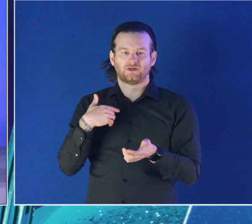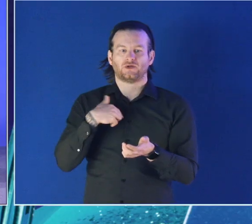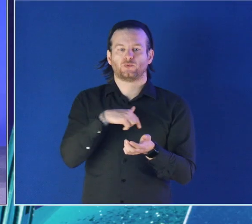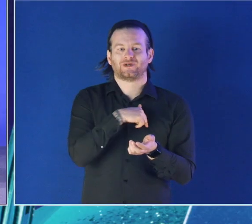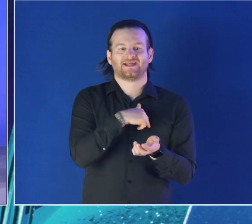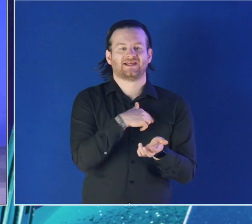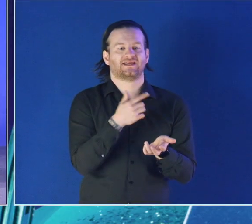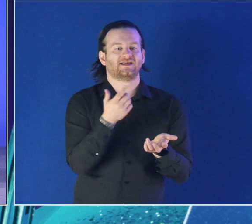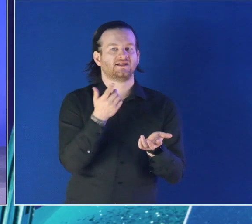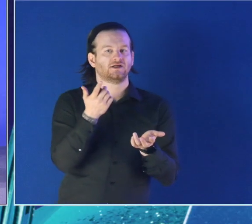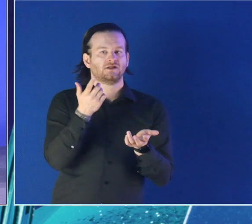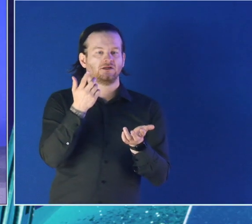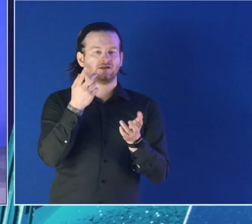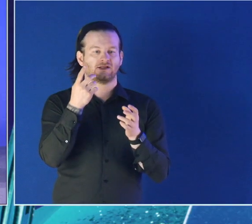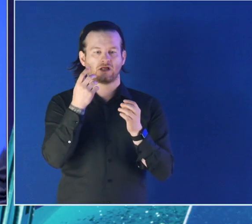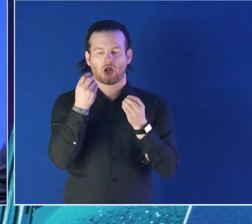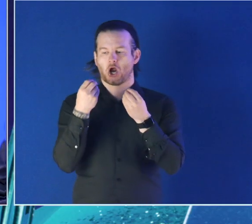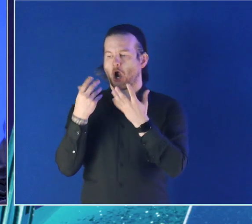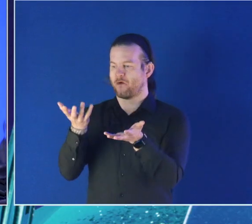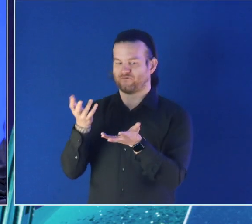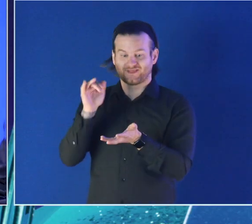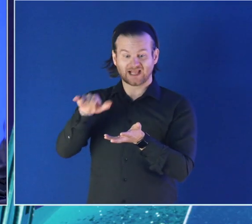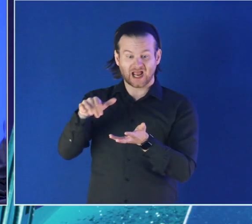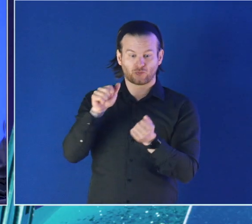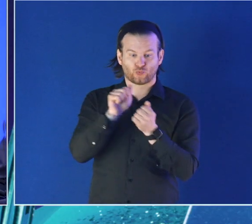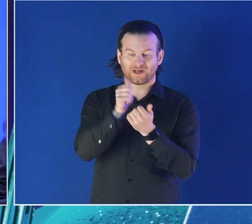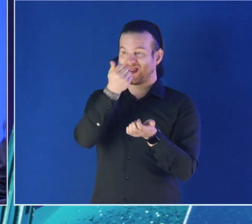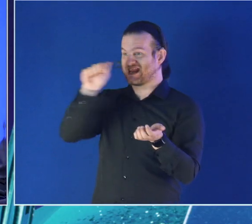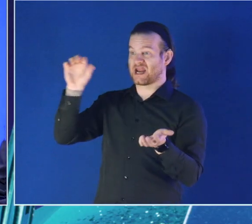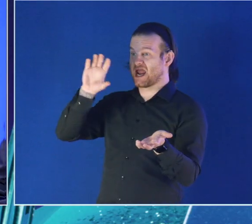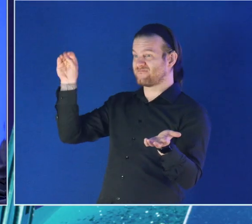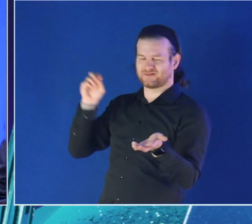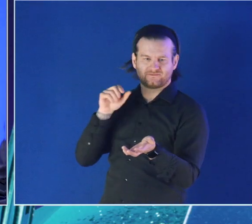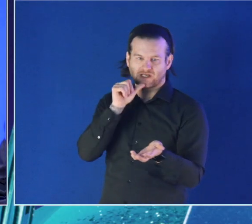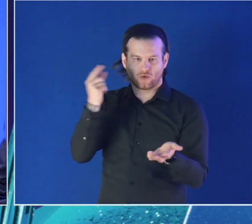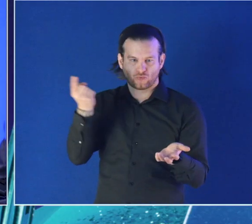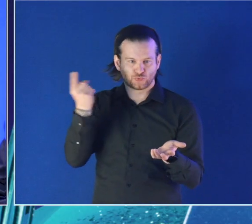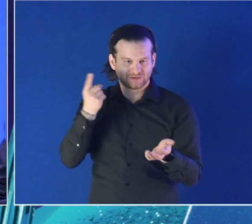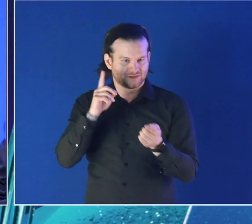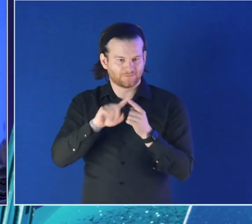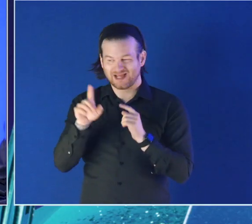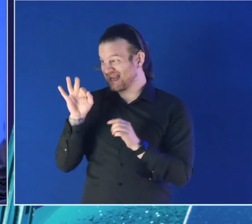So the goal is, if I may. Sure. You got the mic. We want